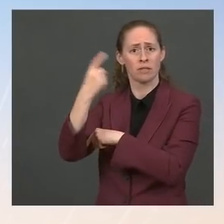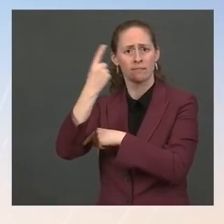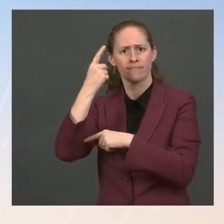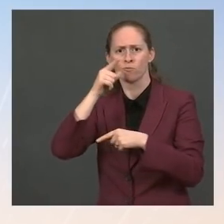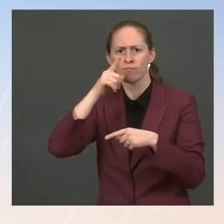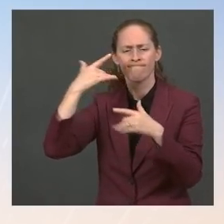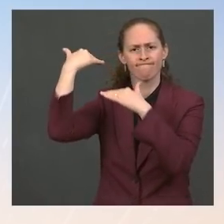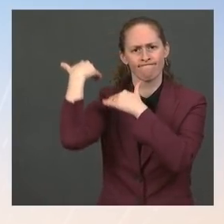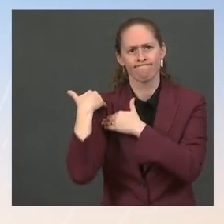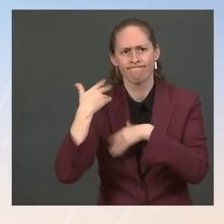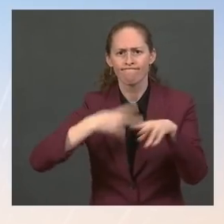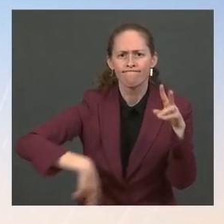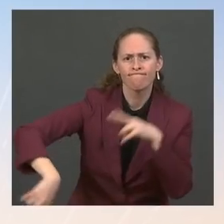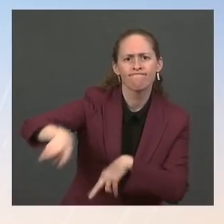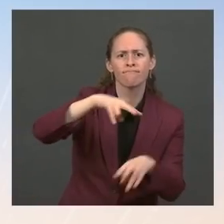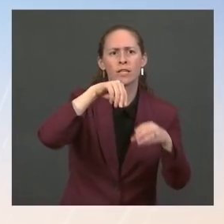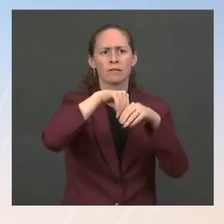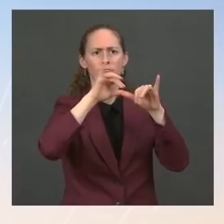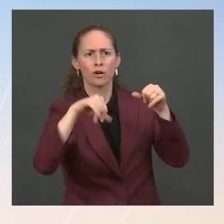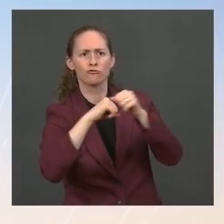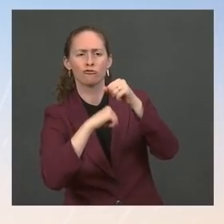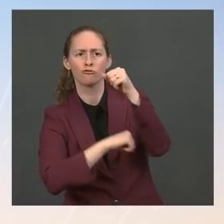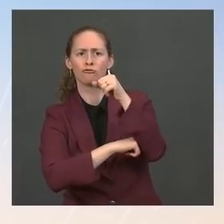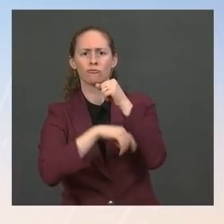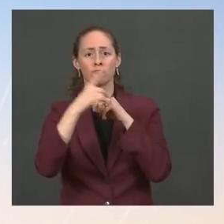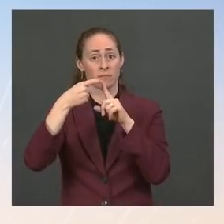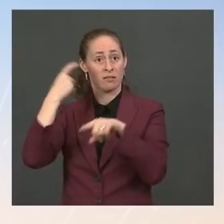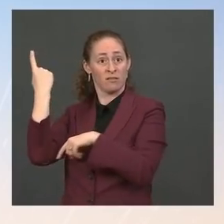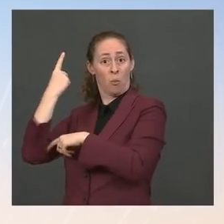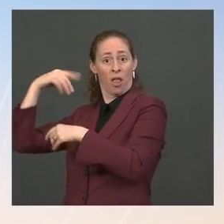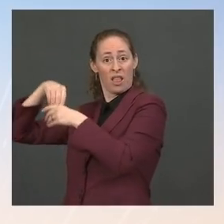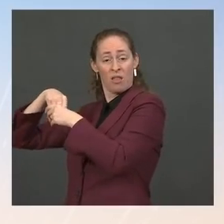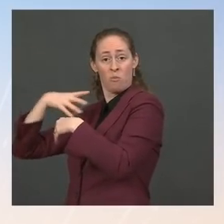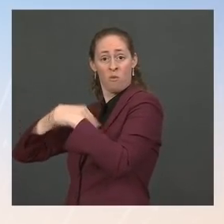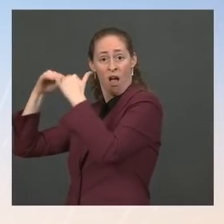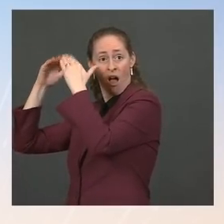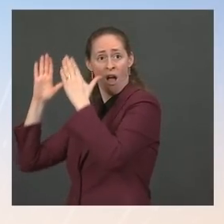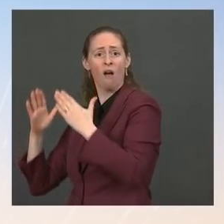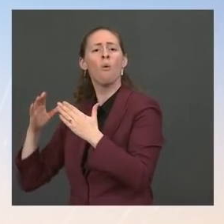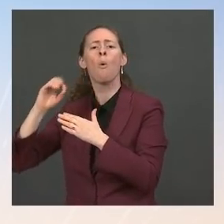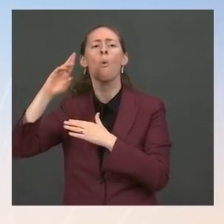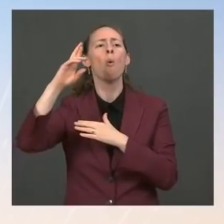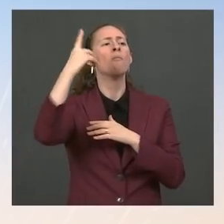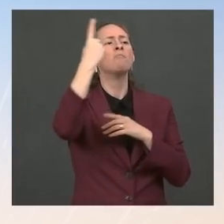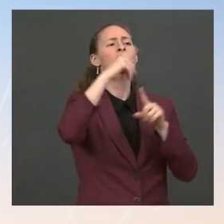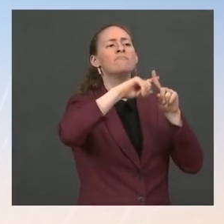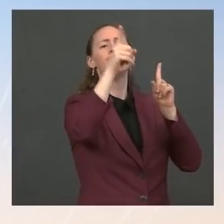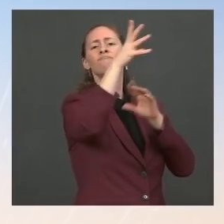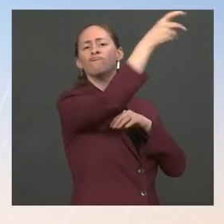or would we expect to have the Transportation Secretary or somebody like that to sort of hold this position? Ms. Psaki: He does have an intent --